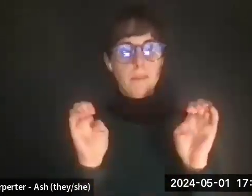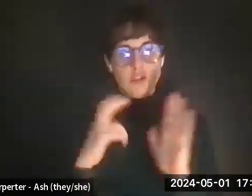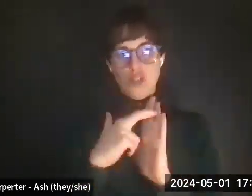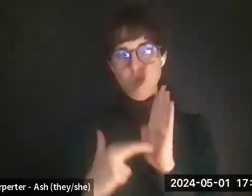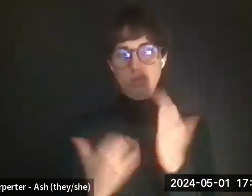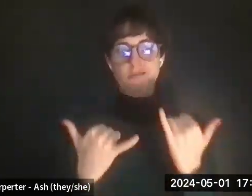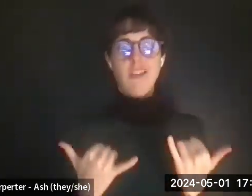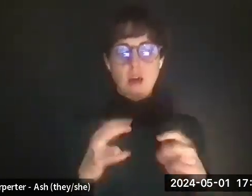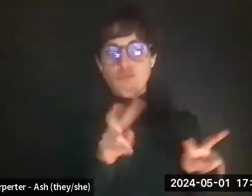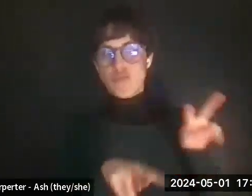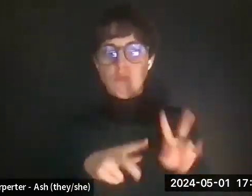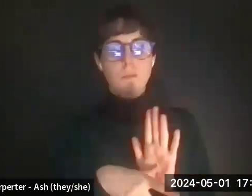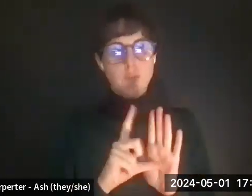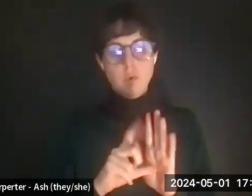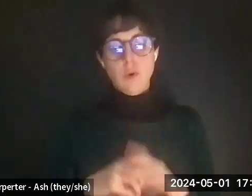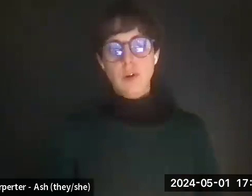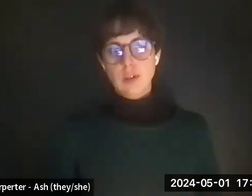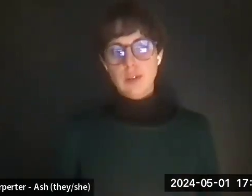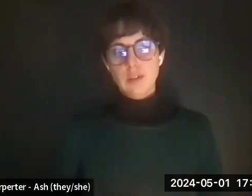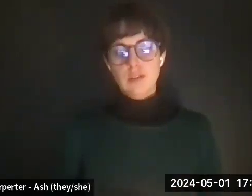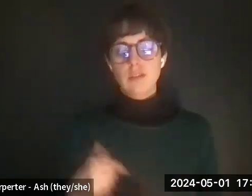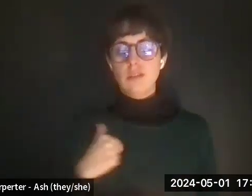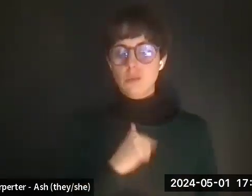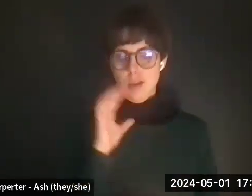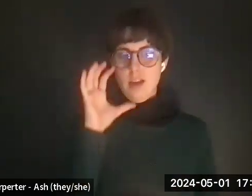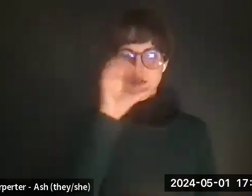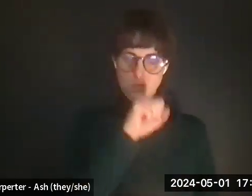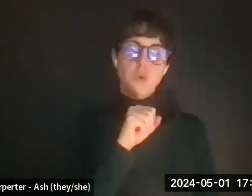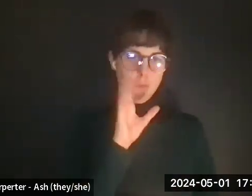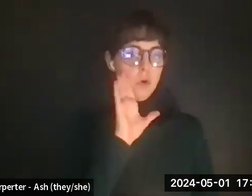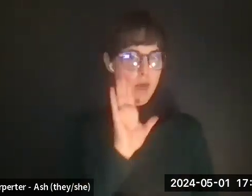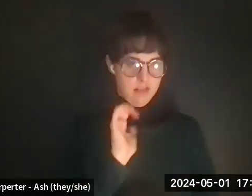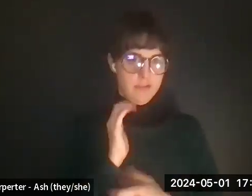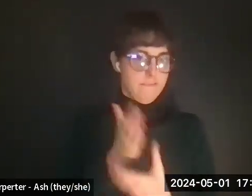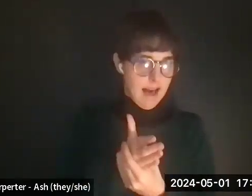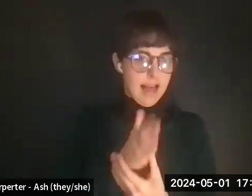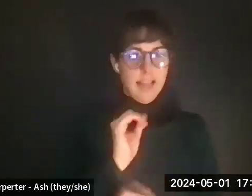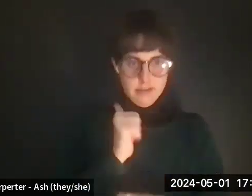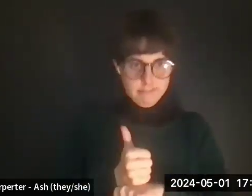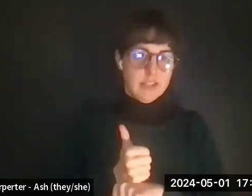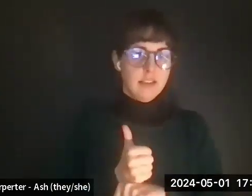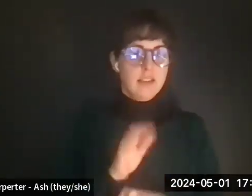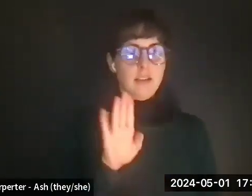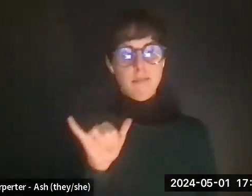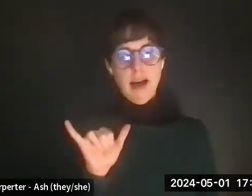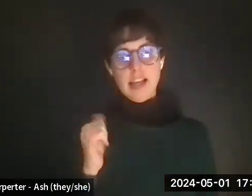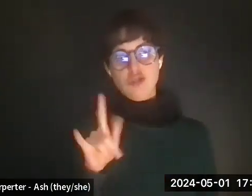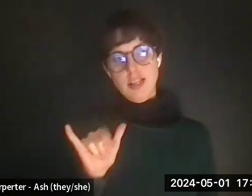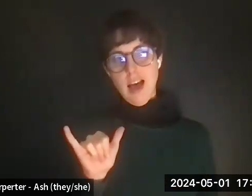We anticipate these rules will be filed and effective July 1st, 2024. The department will file a CR 1 0 1